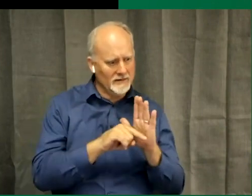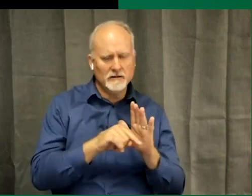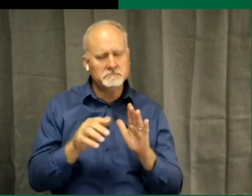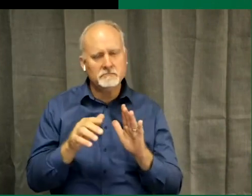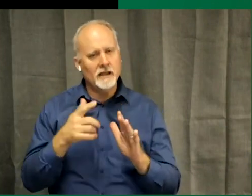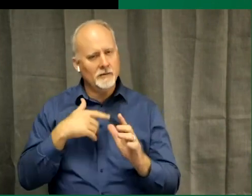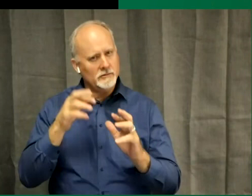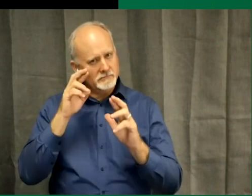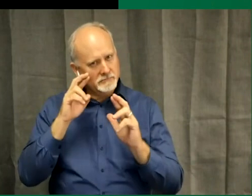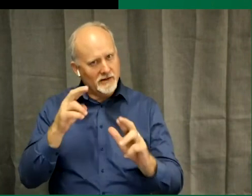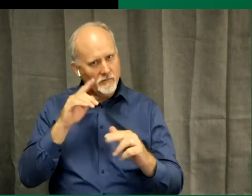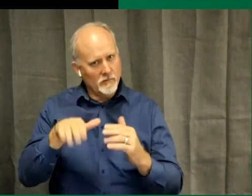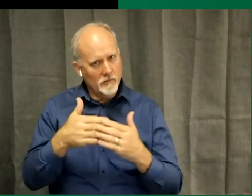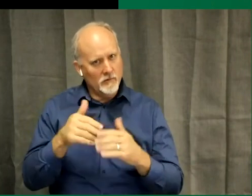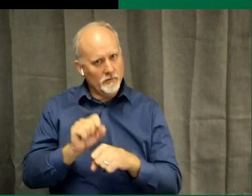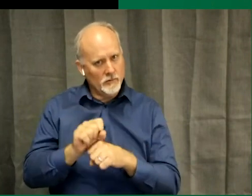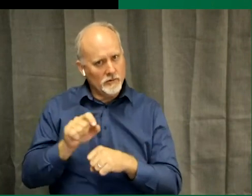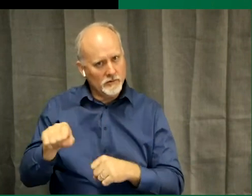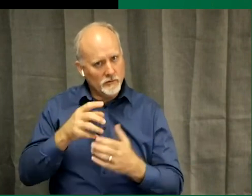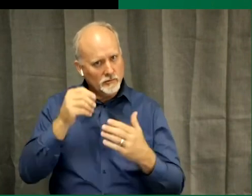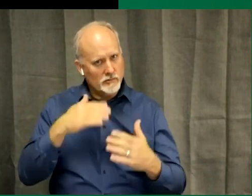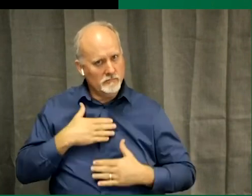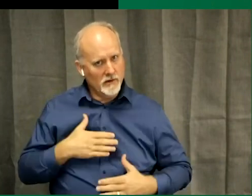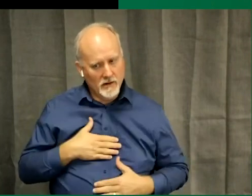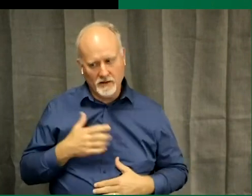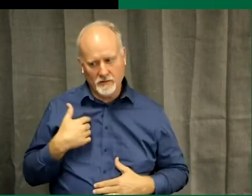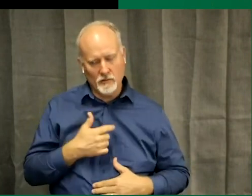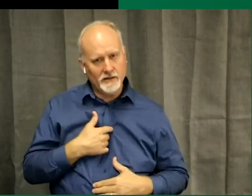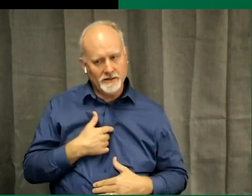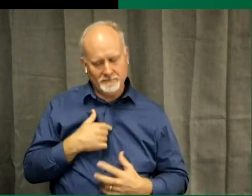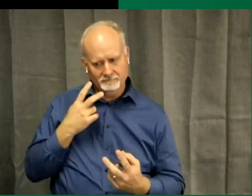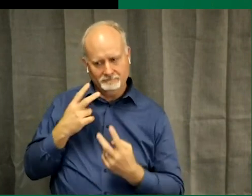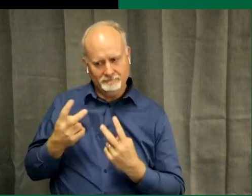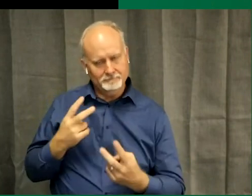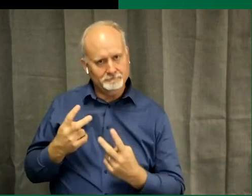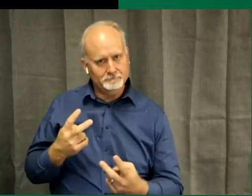for the efforts that we as a student body at uab have been able to demonstrate our resilience and